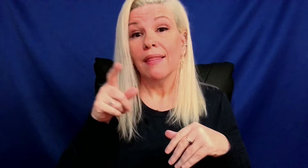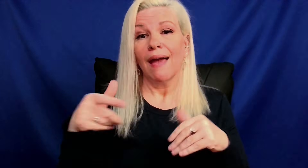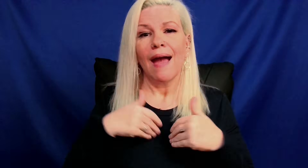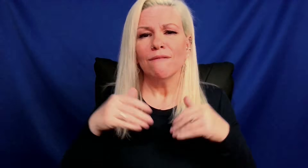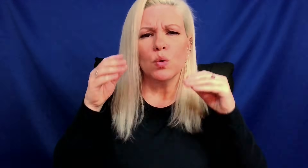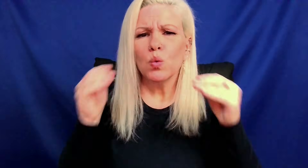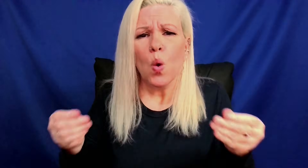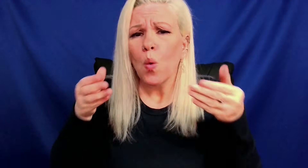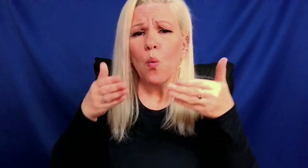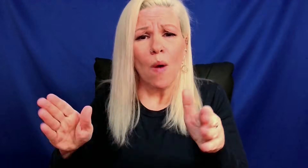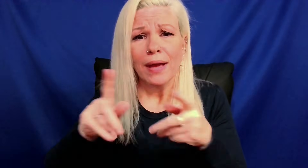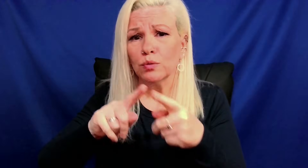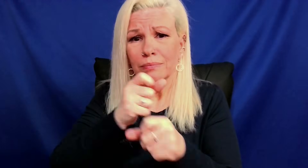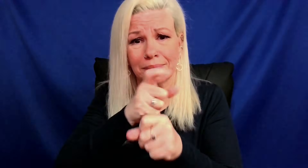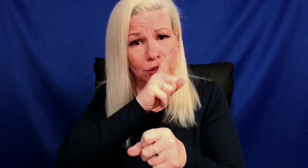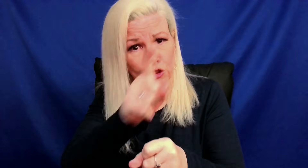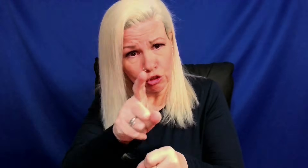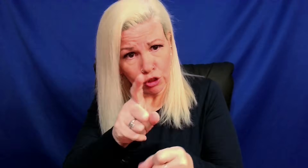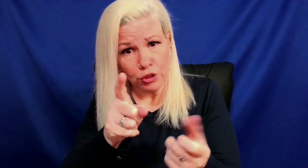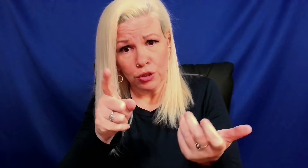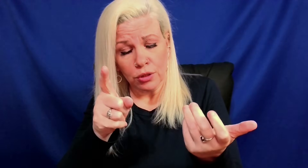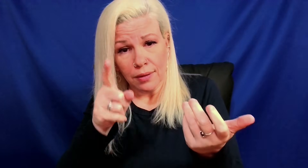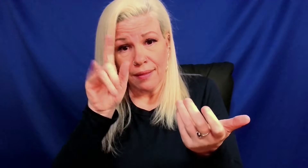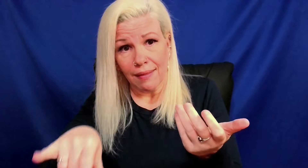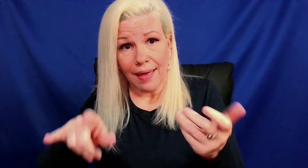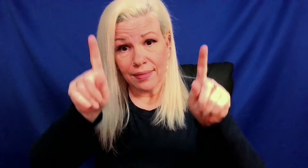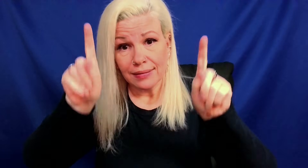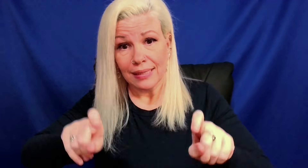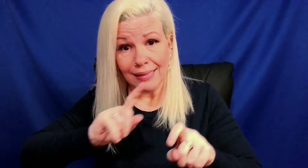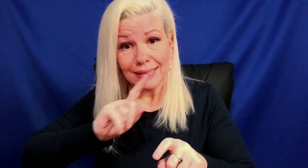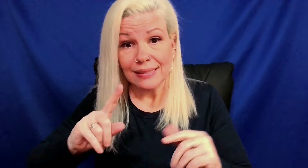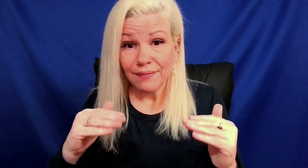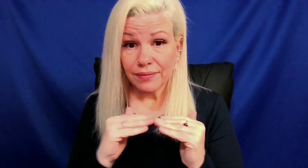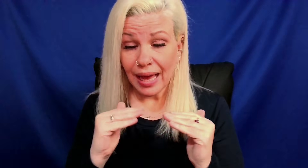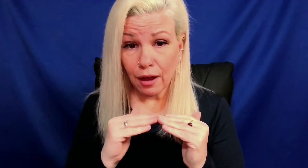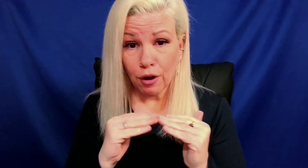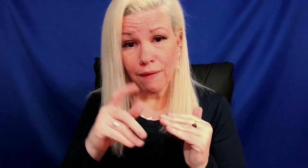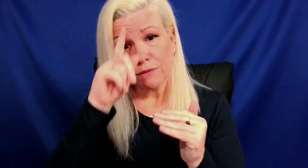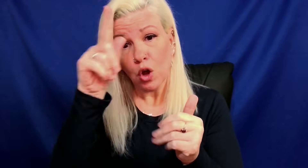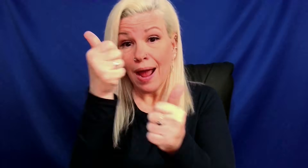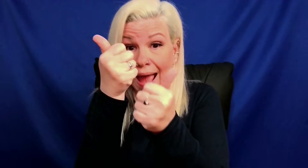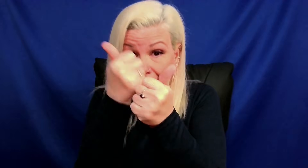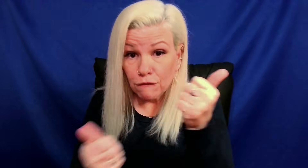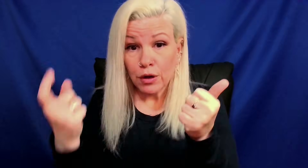They have no way to ensure that the test is fair for everyone.